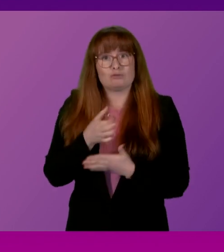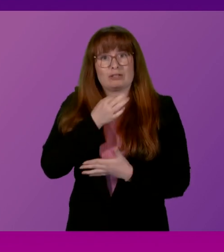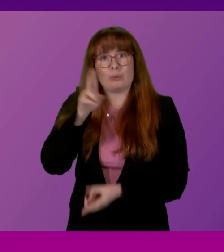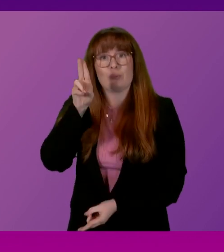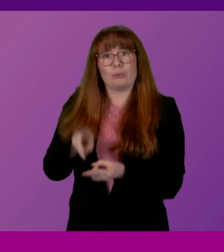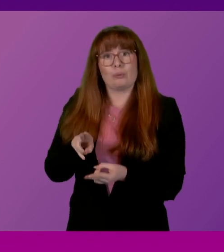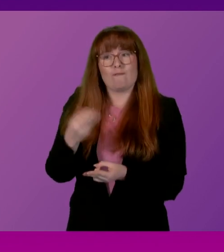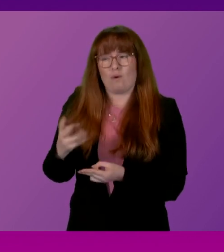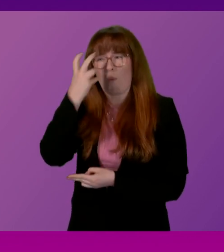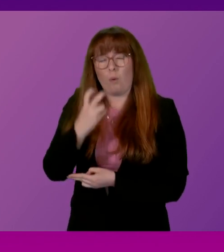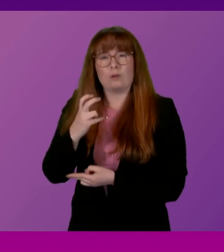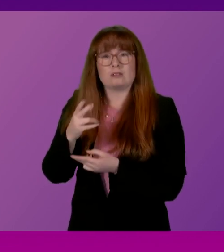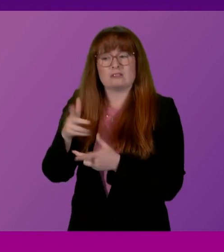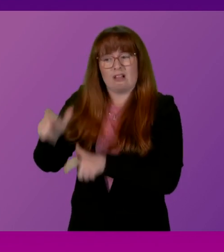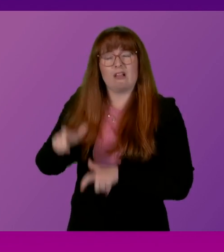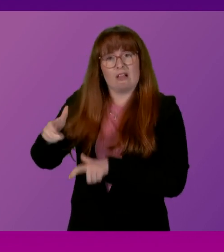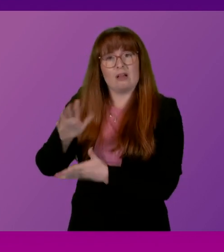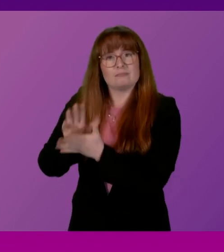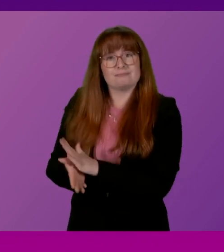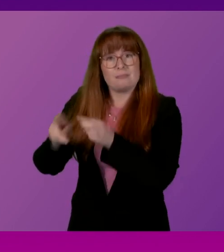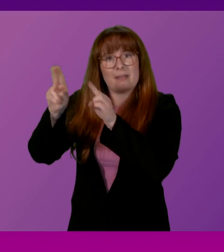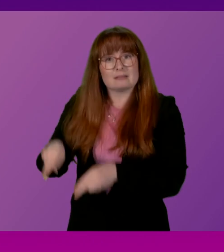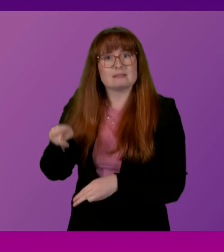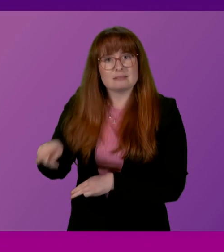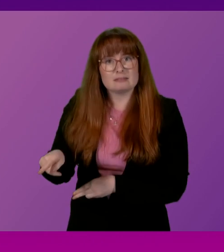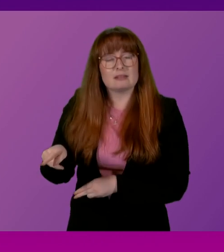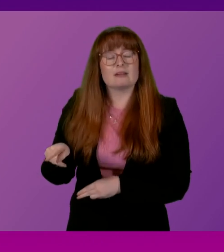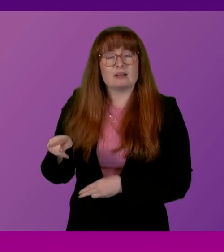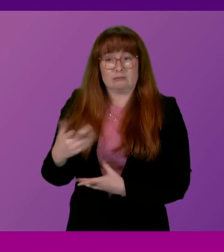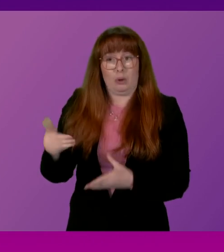are posed by derelict buildings.